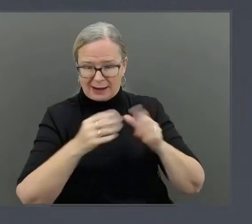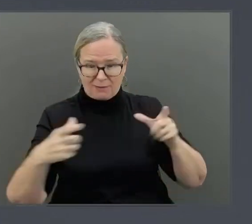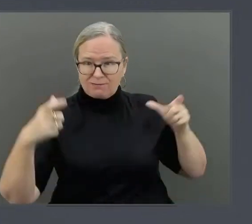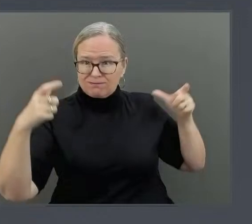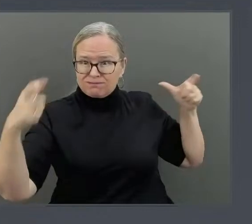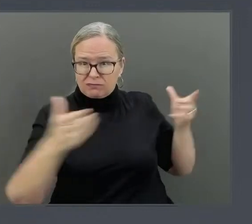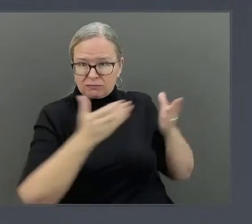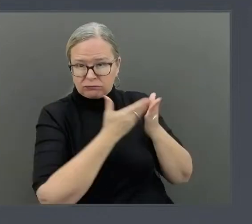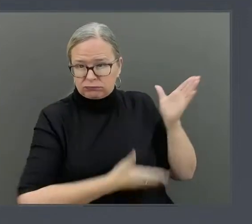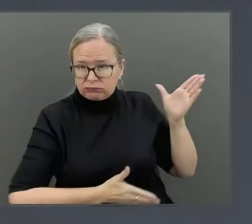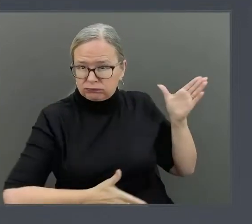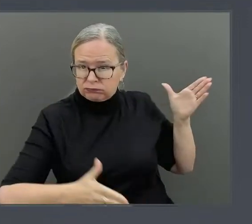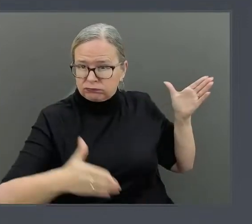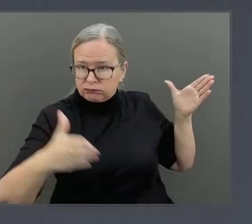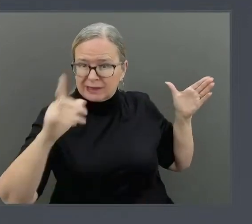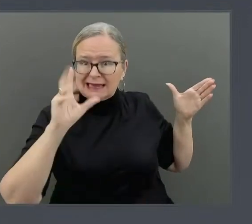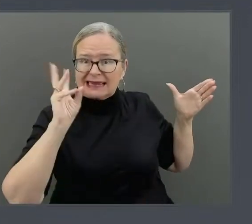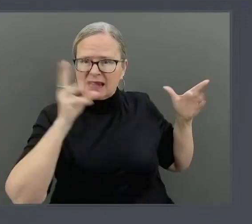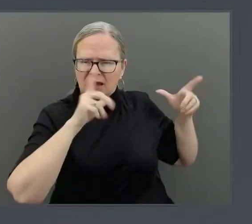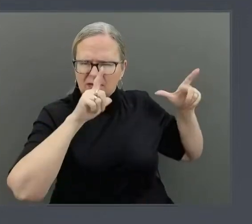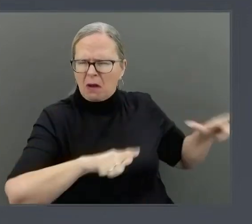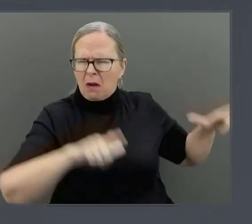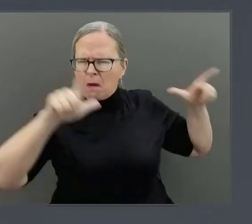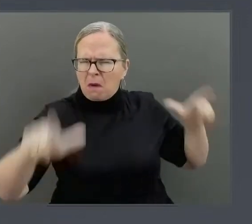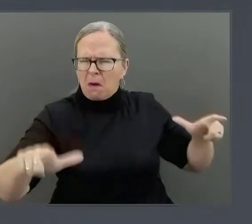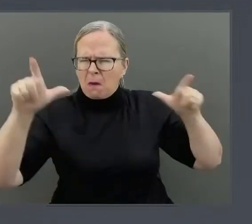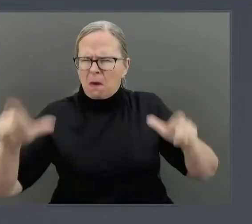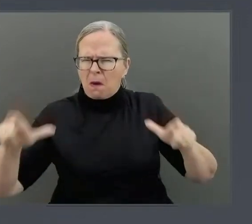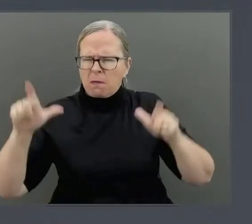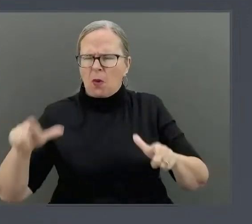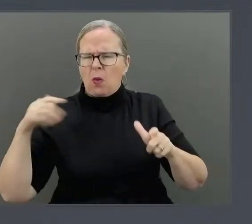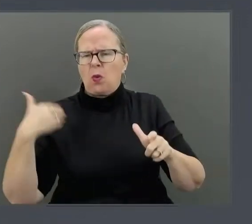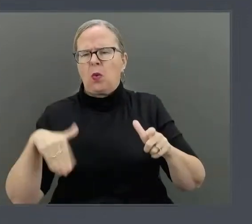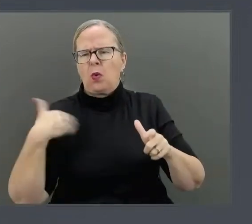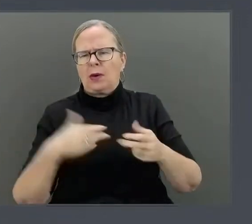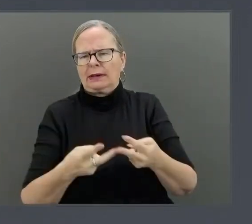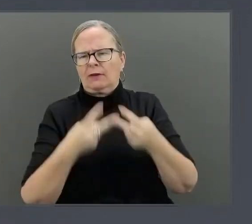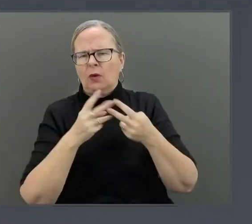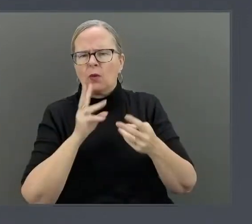that we owe to all of you we've also got some positive news about the two workers who were